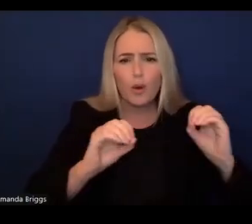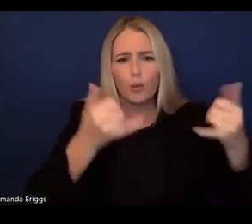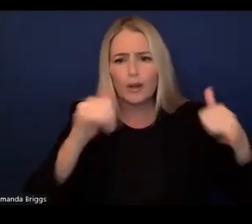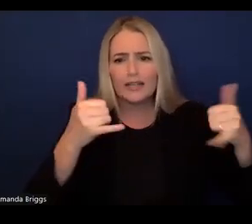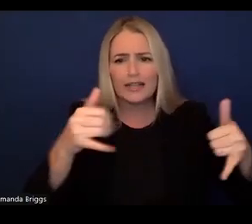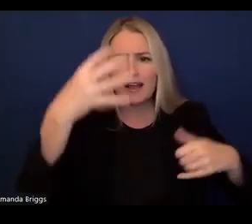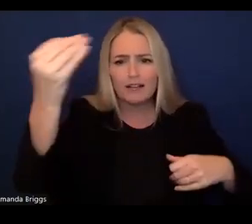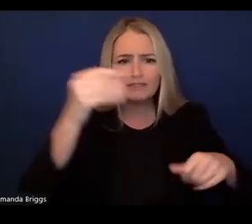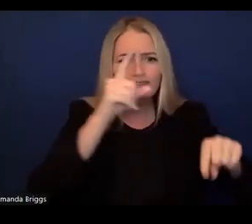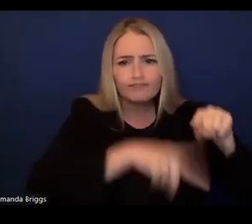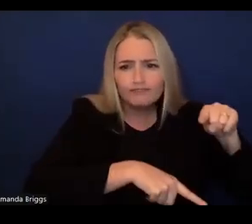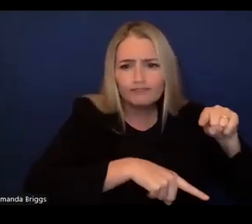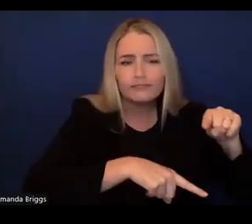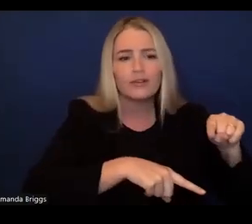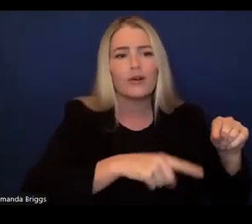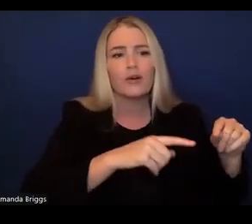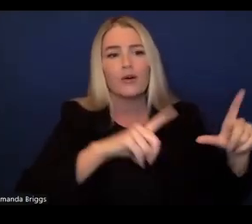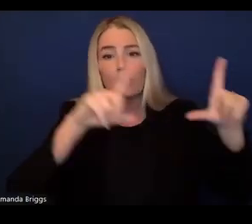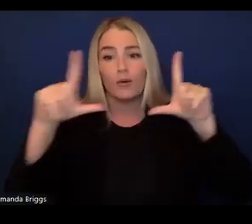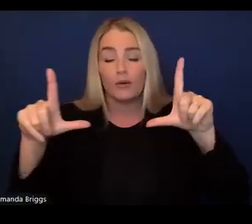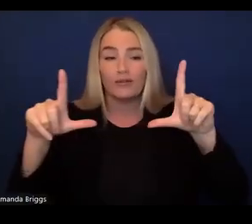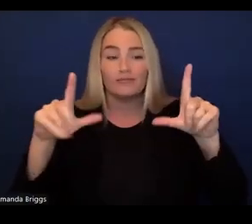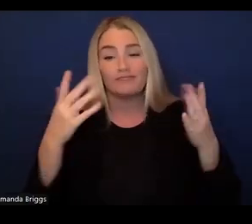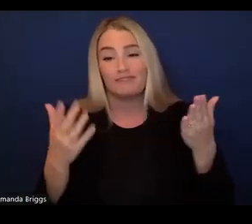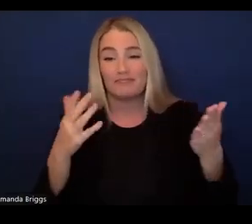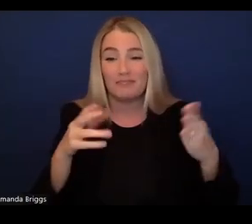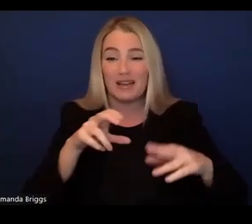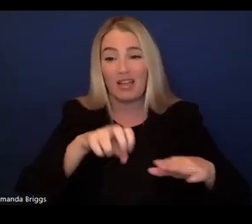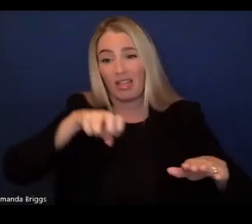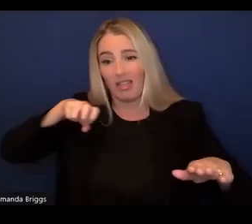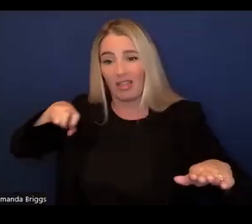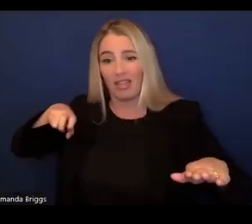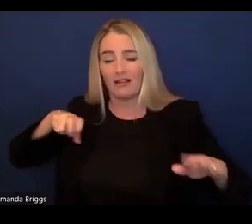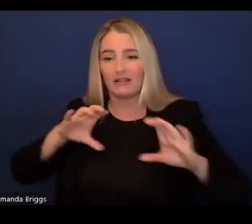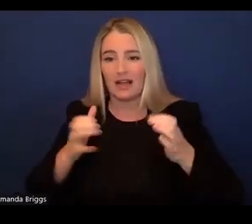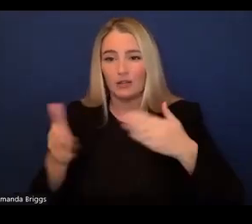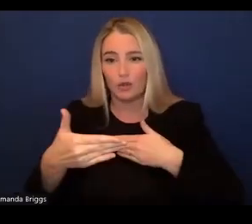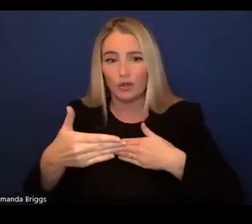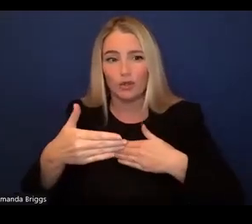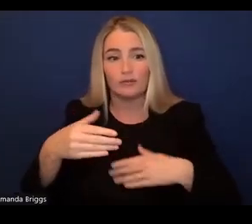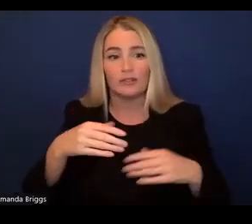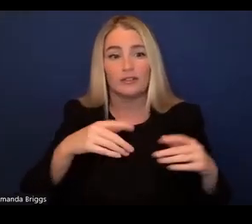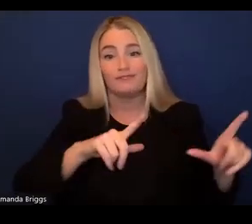They ask them to sit in back of the classroom. They send the student to the office.